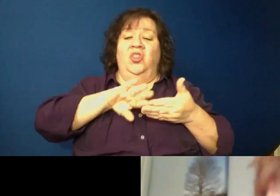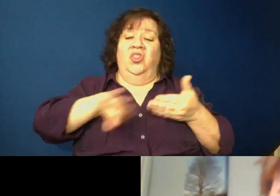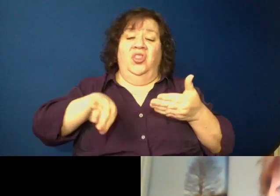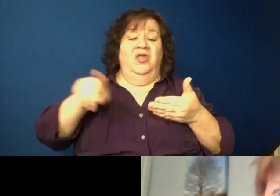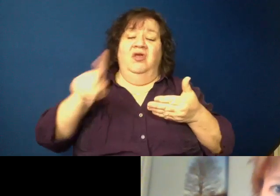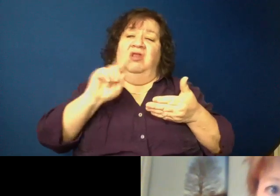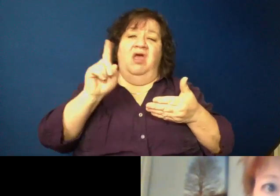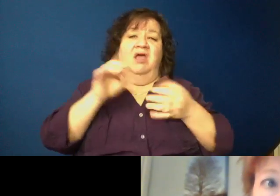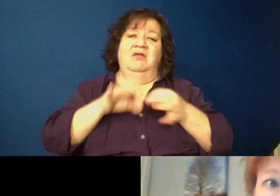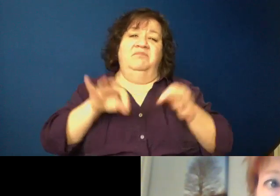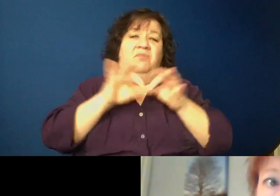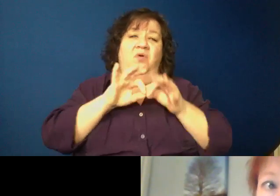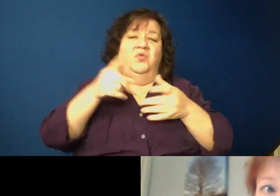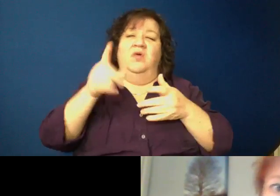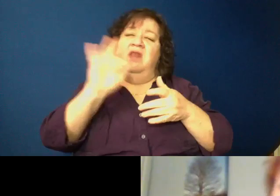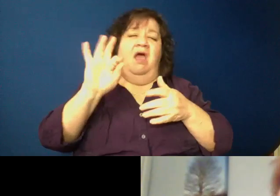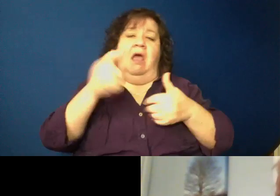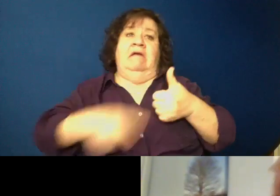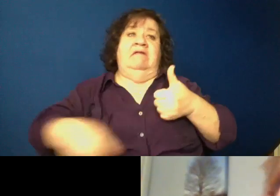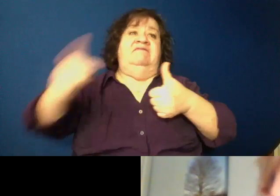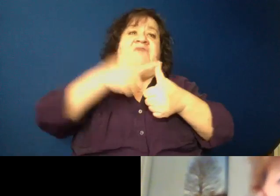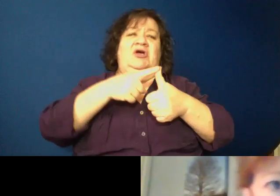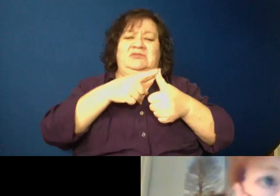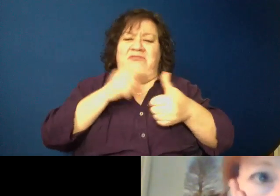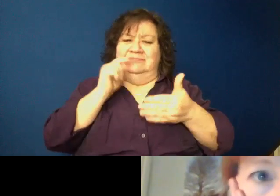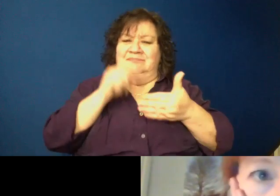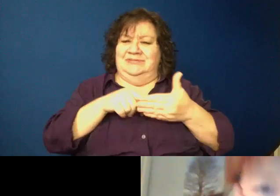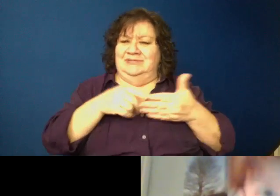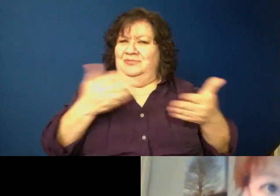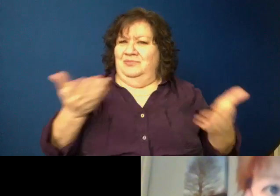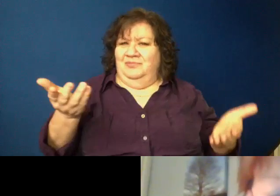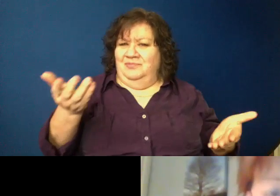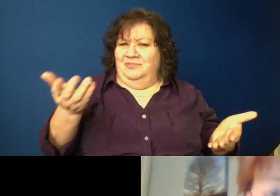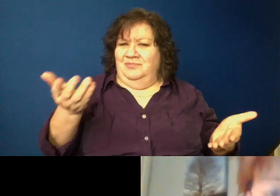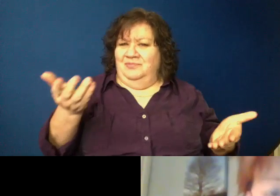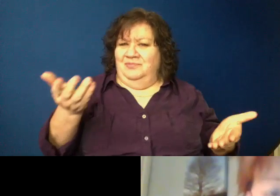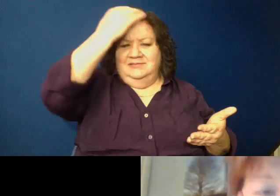you see that persons with disabilities are always among the last who are included like for example